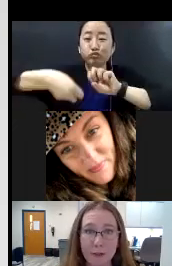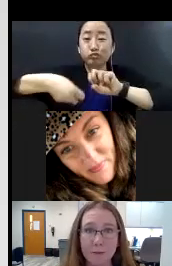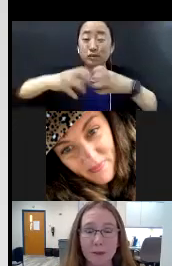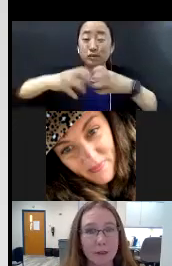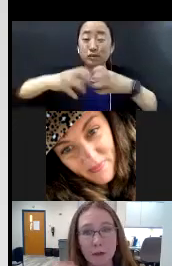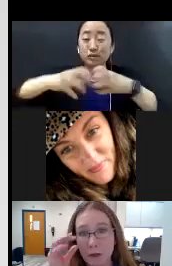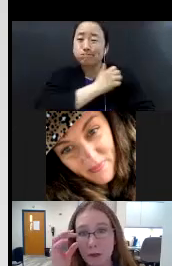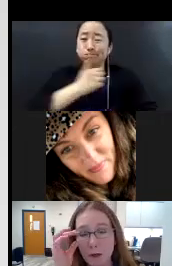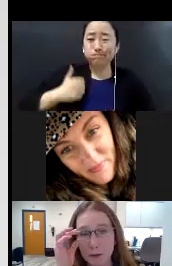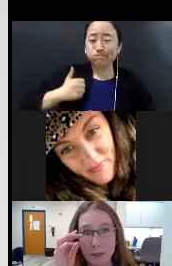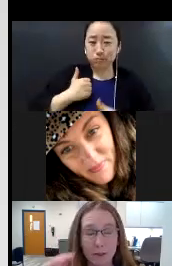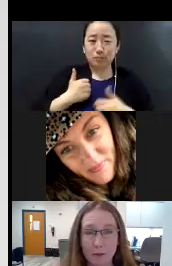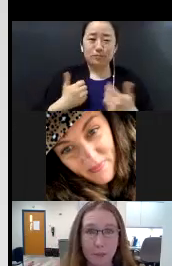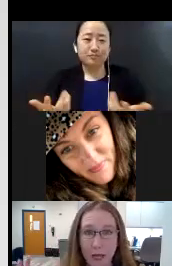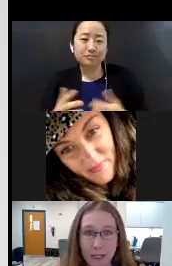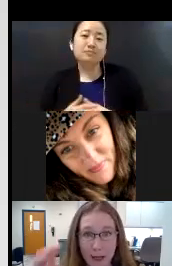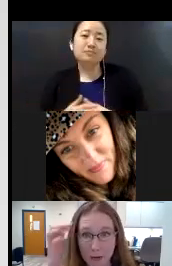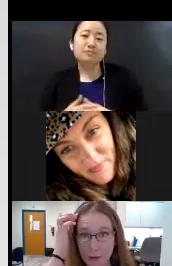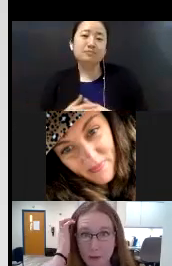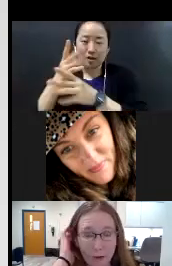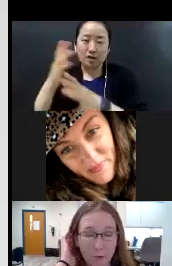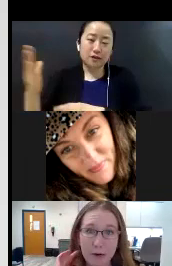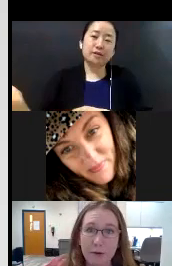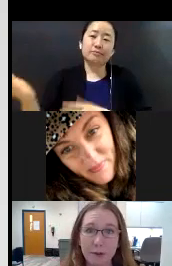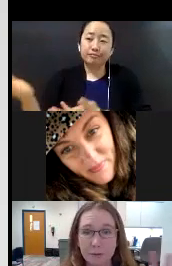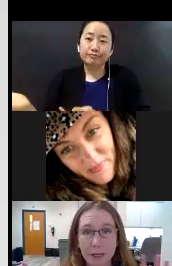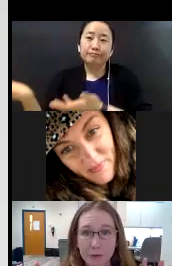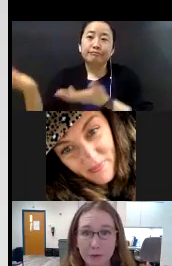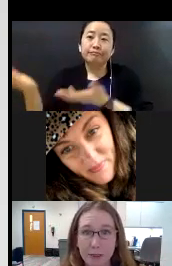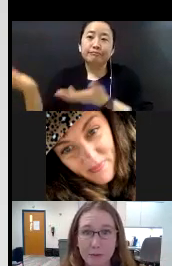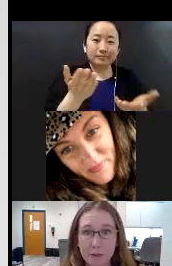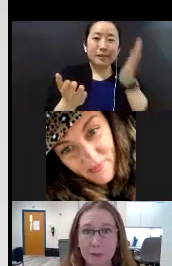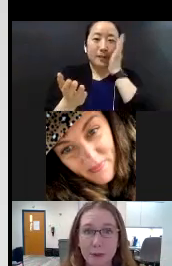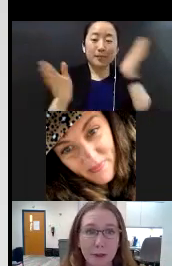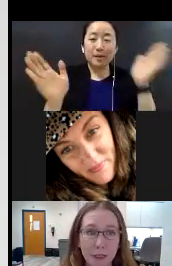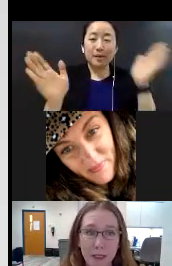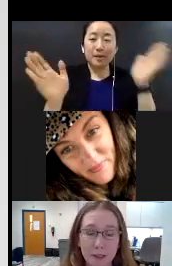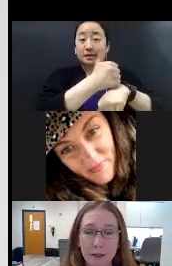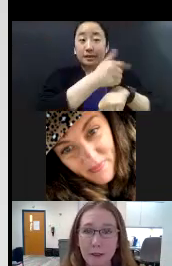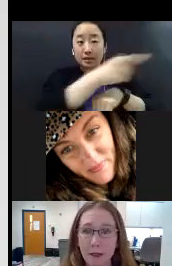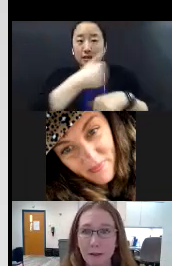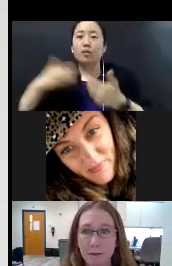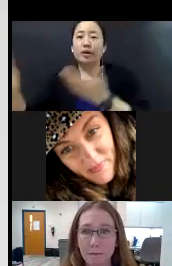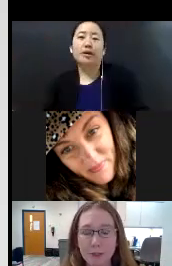BRING THE SUPPLIES OUT TO WHERE THE BEDROOM IS TEMPORARILY LOCATED.